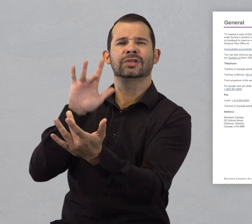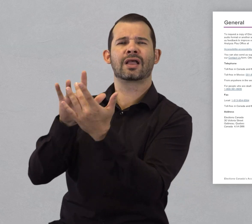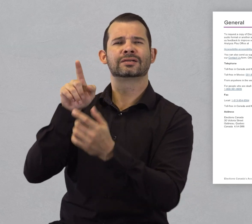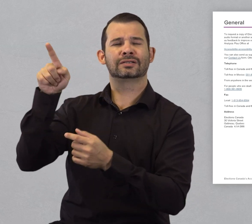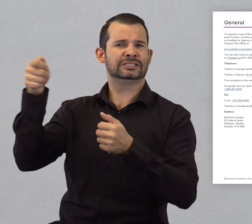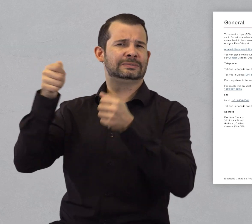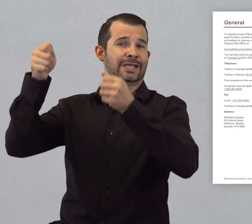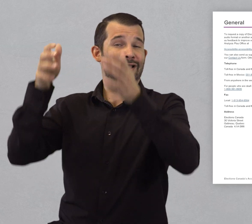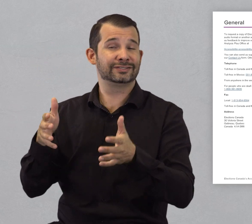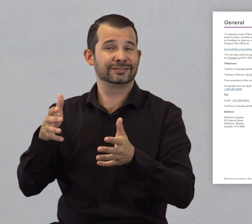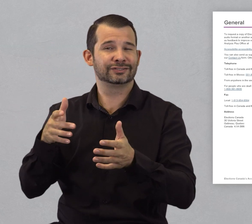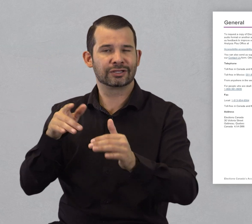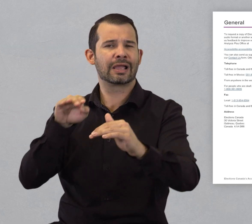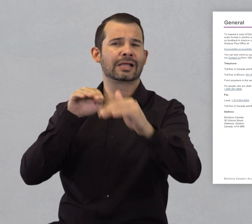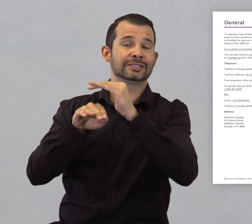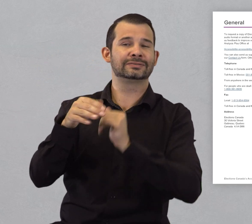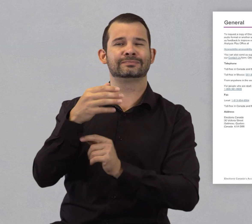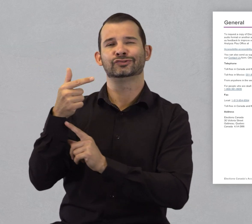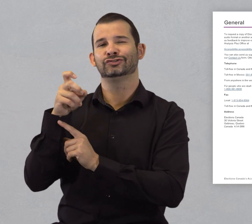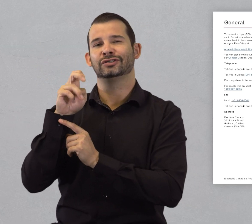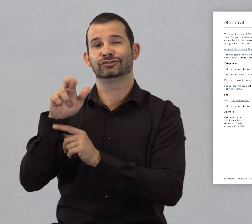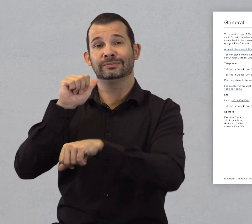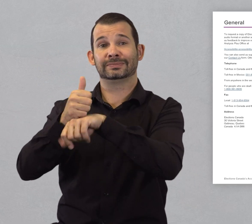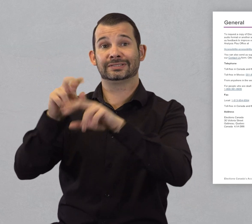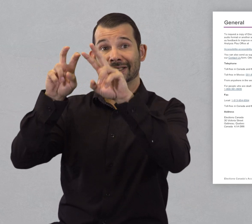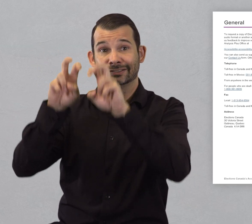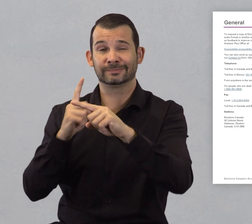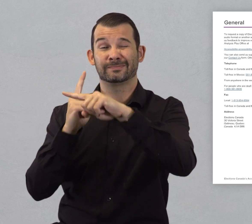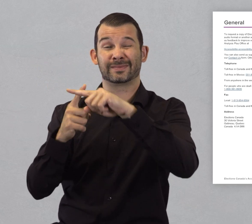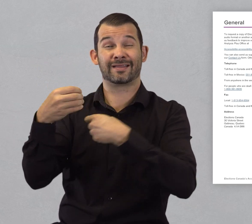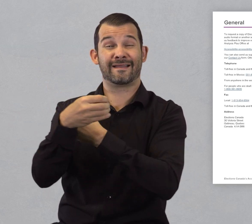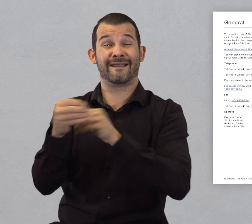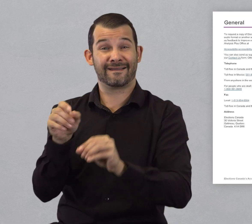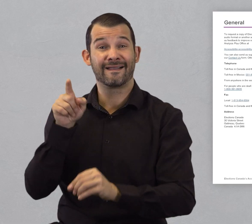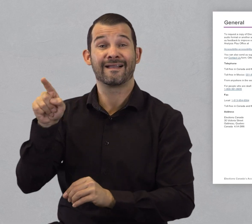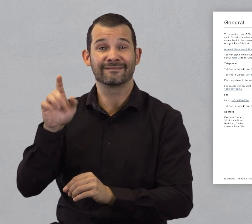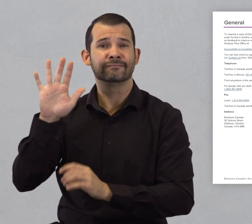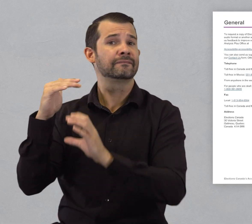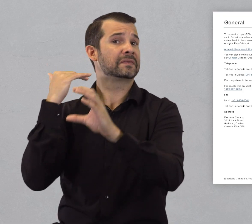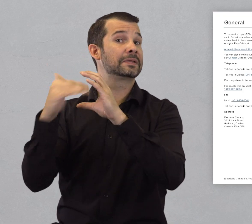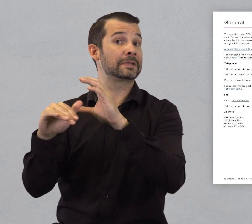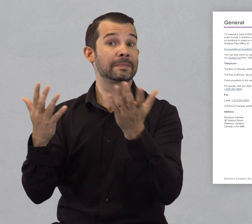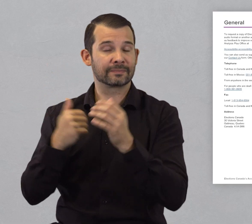please contact the Manager, Accessibility and Gender-Based Analysis Plus Office at